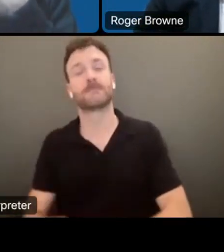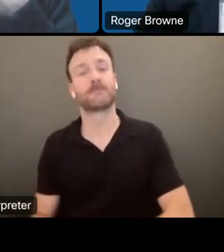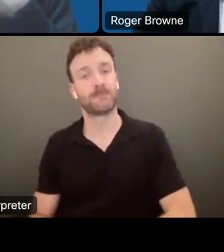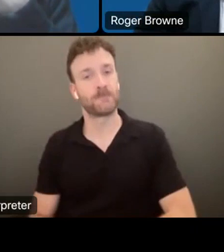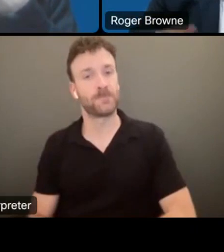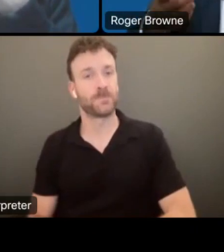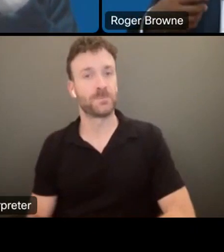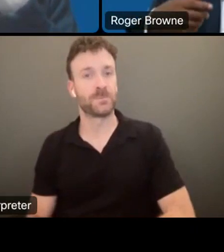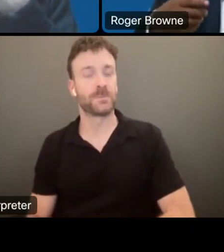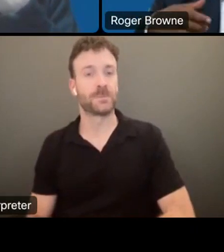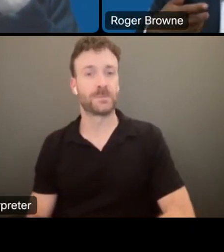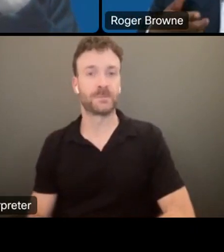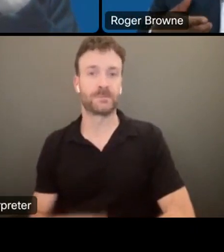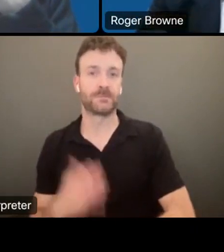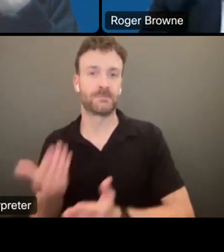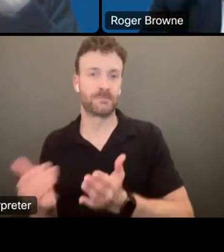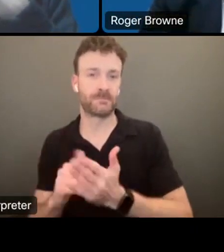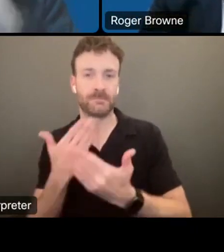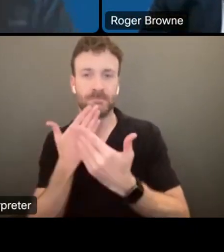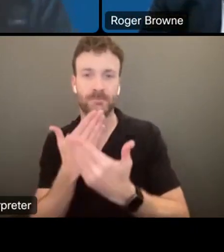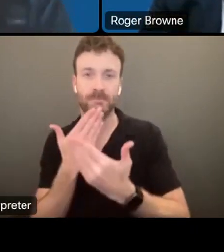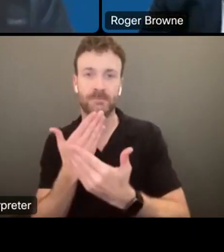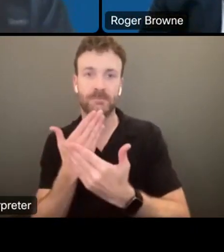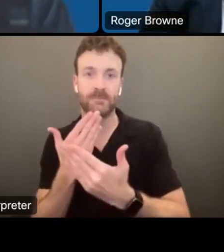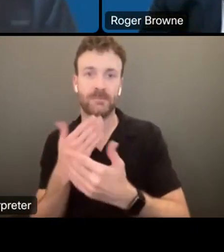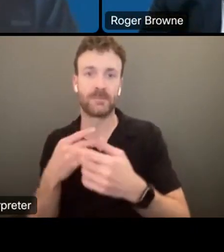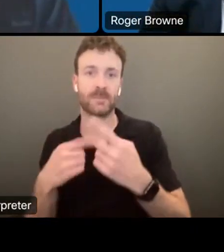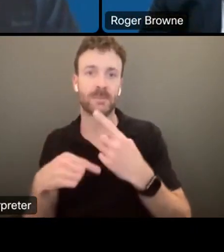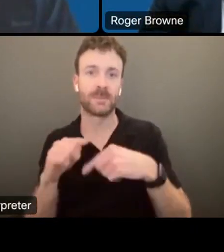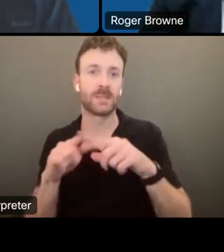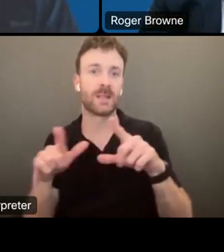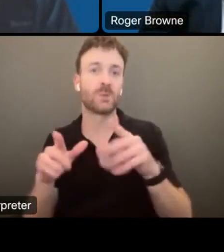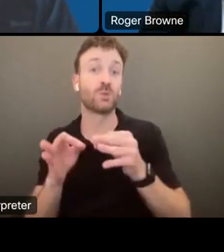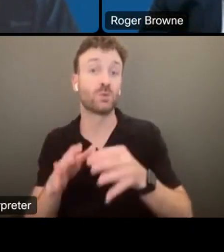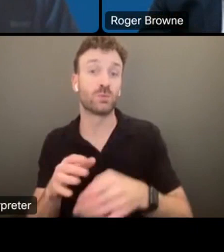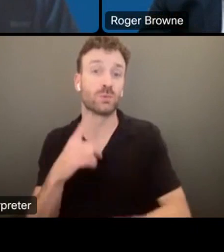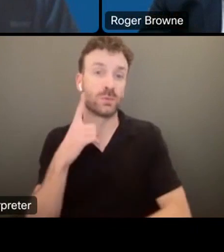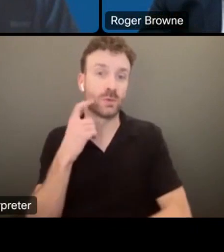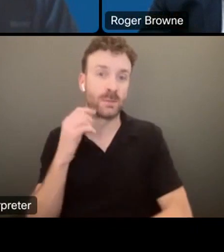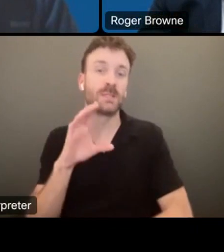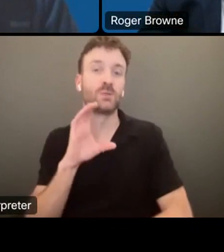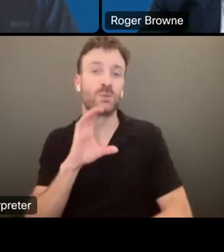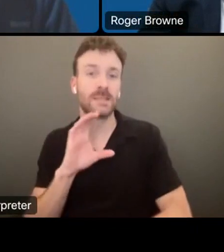I do want to thank again, likewise, the American language services folks, Jamie, Christie,